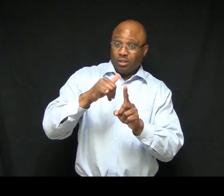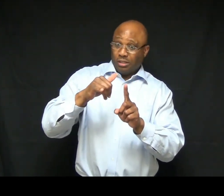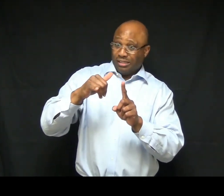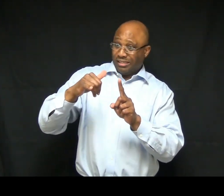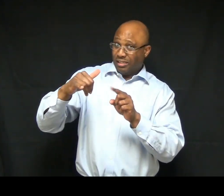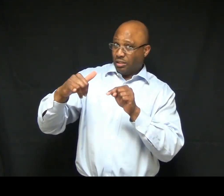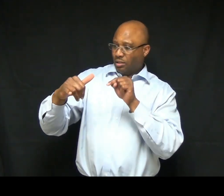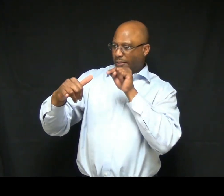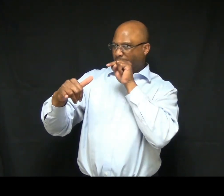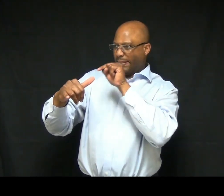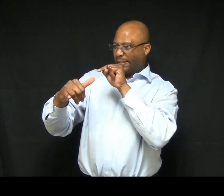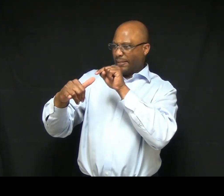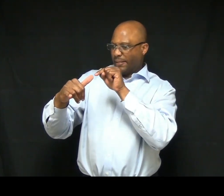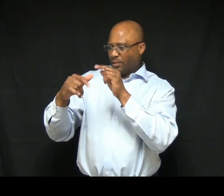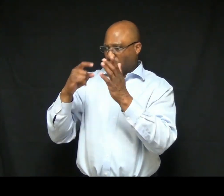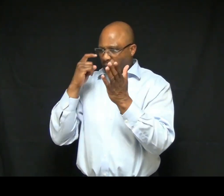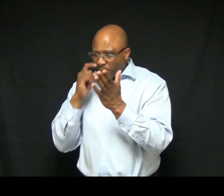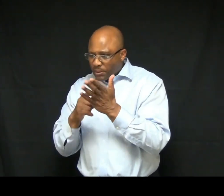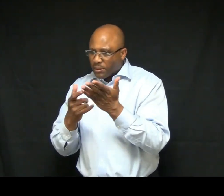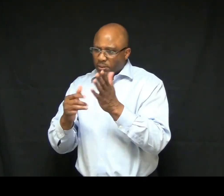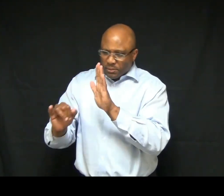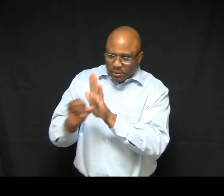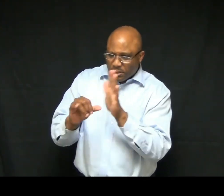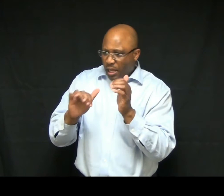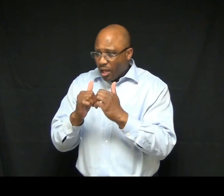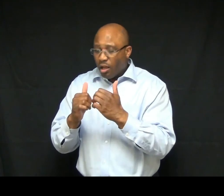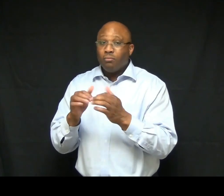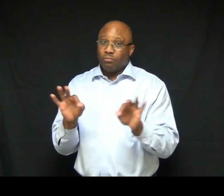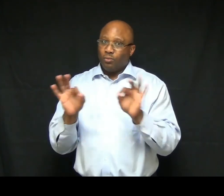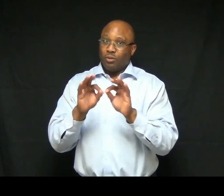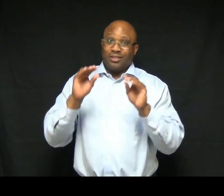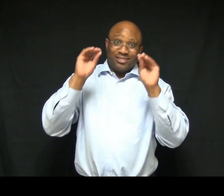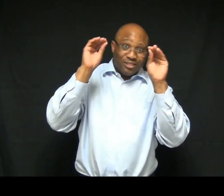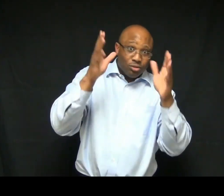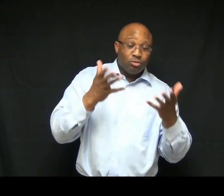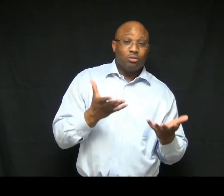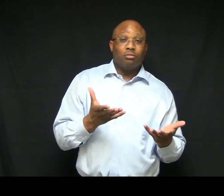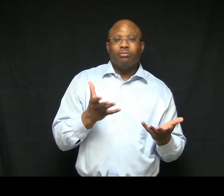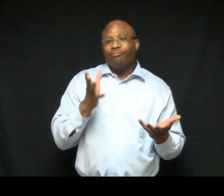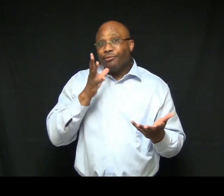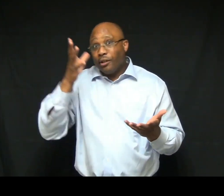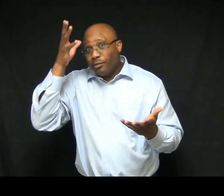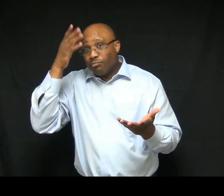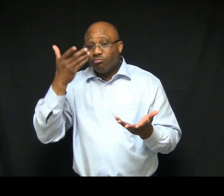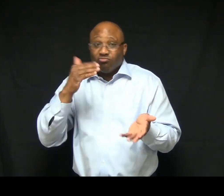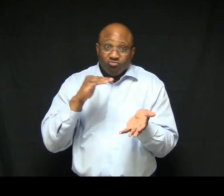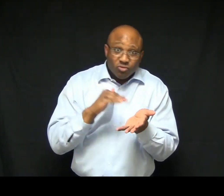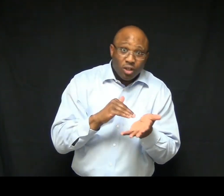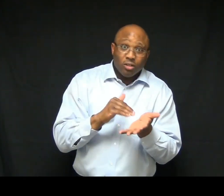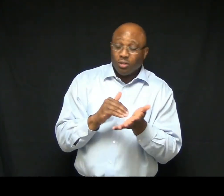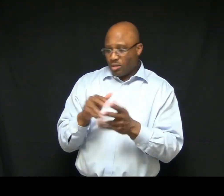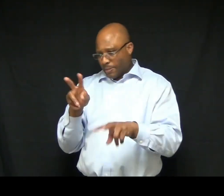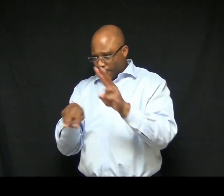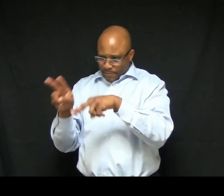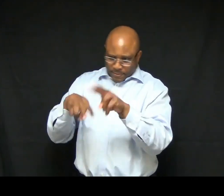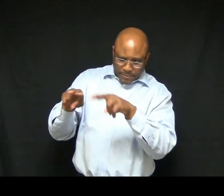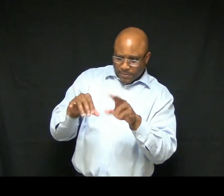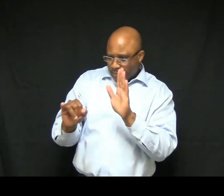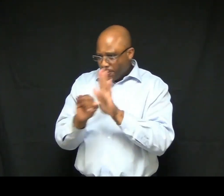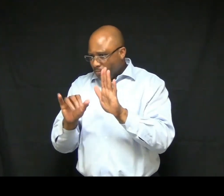to look for signs that a youth might be a bully.